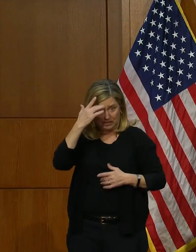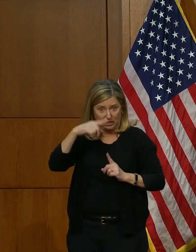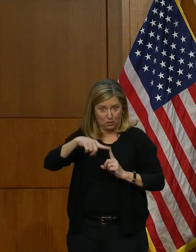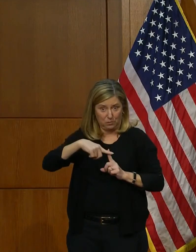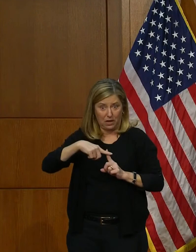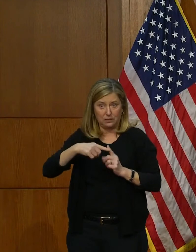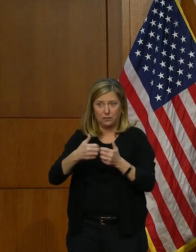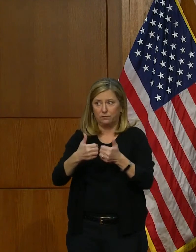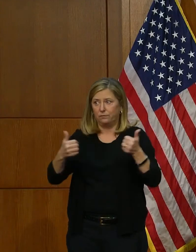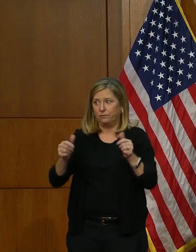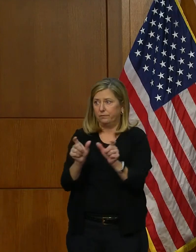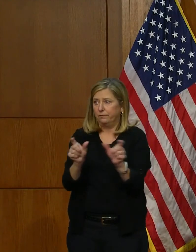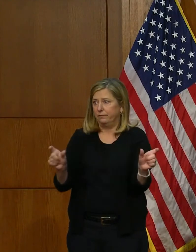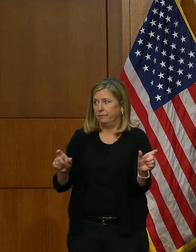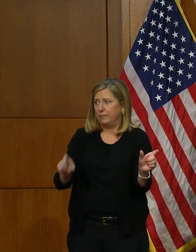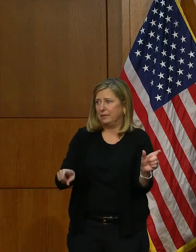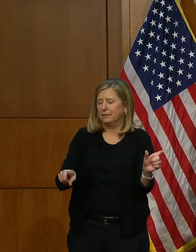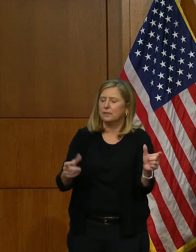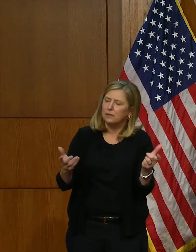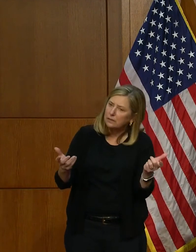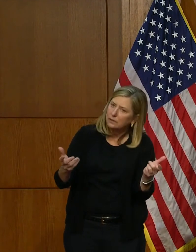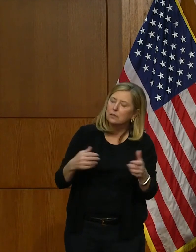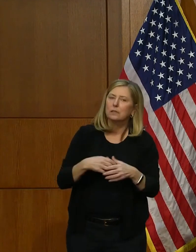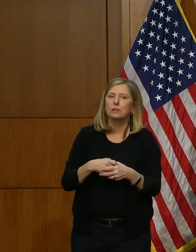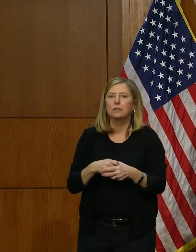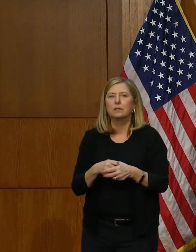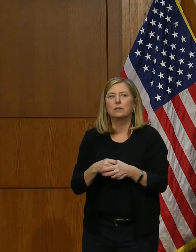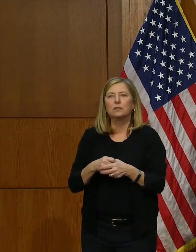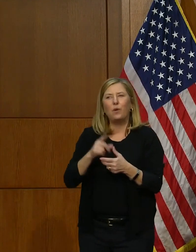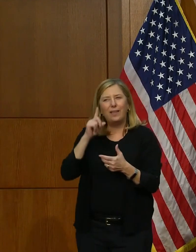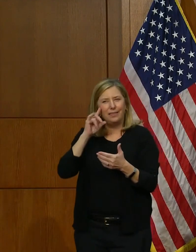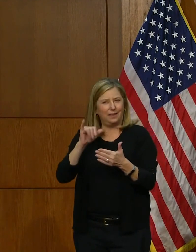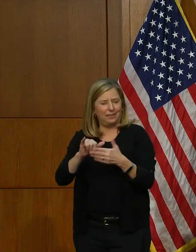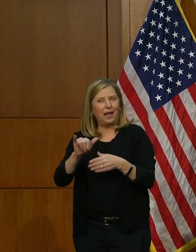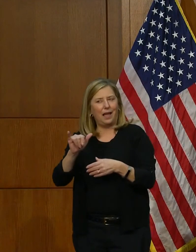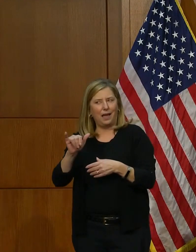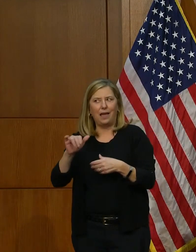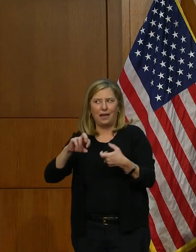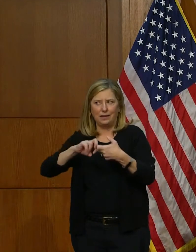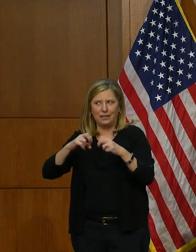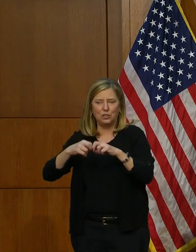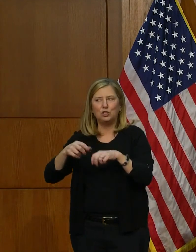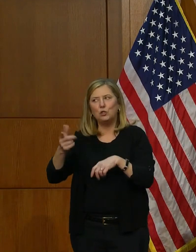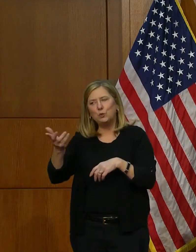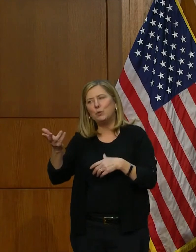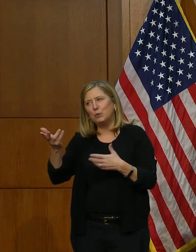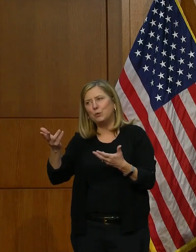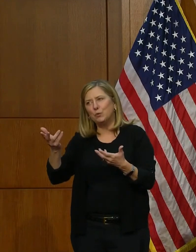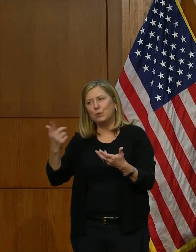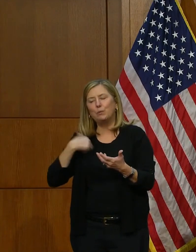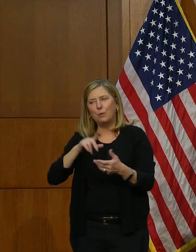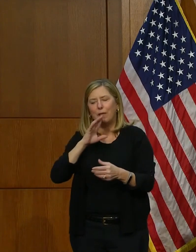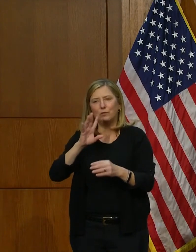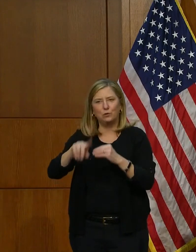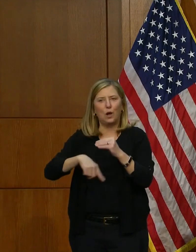ON CONTINUING TO DO ISOLATION OF ANYONE WHO IS INFECTED, SO I